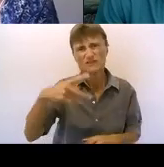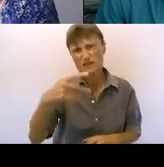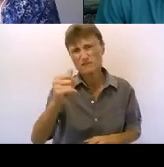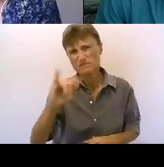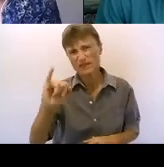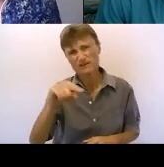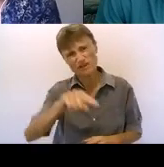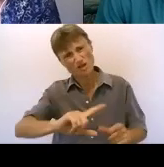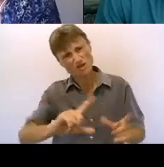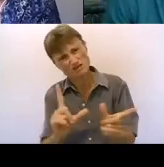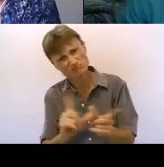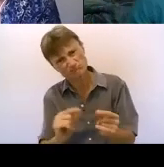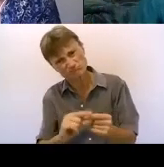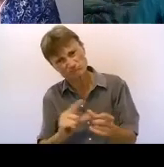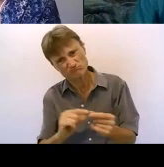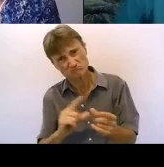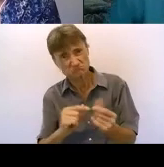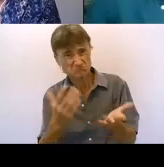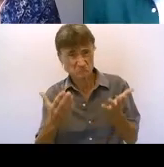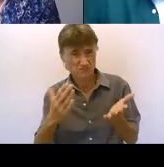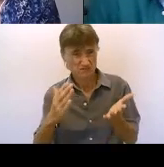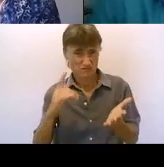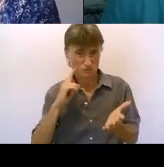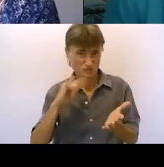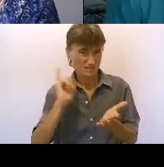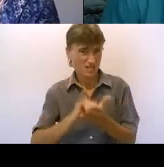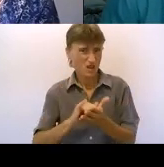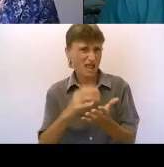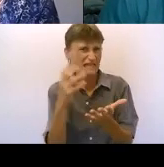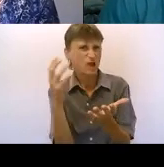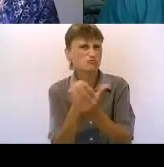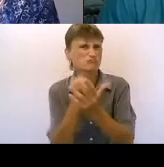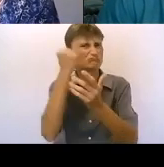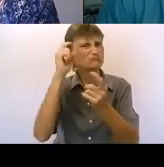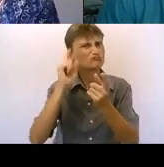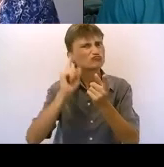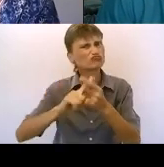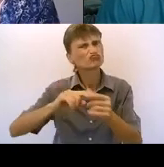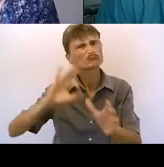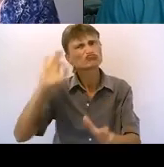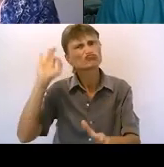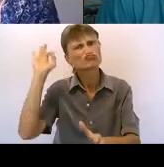thought, maybe this is a learning opportunity. Just like, as a racialized person who has